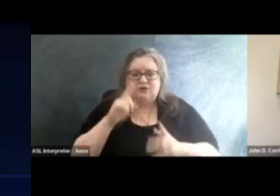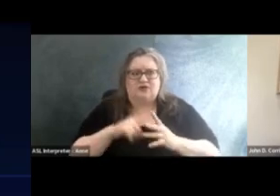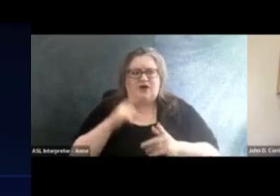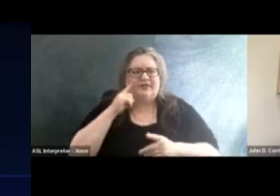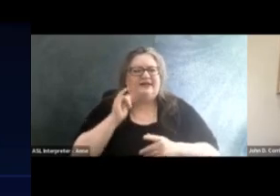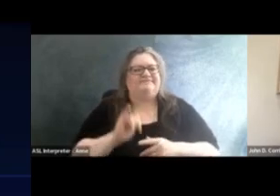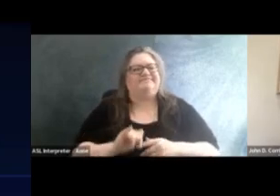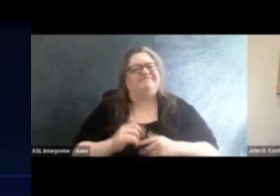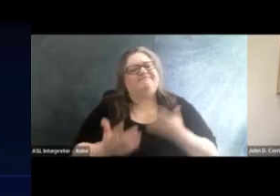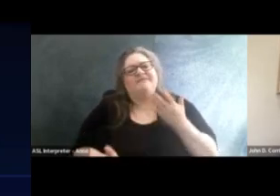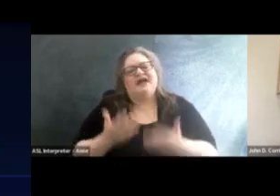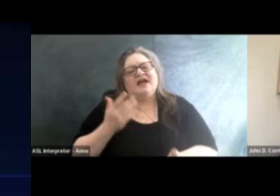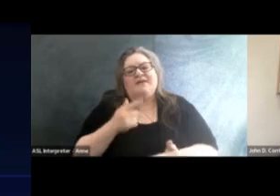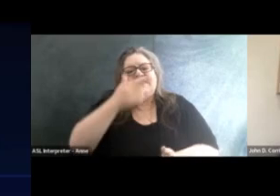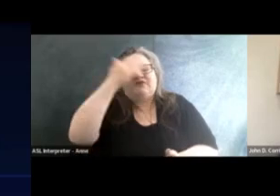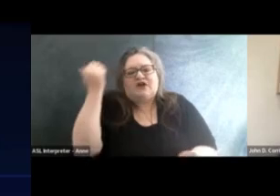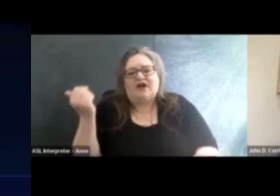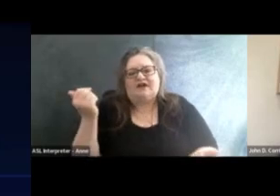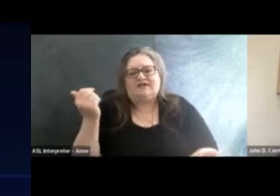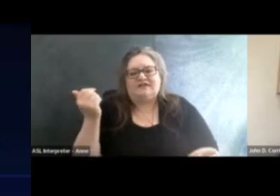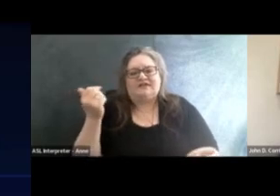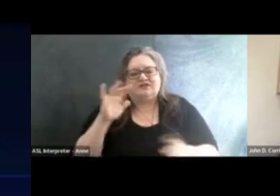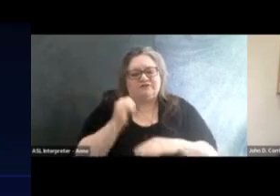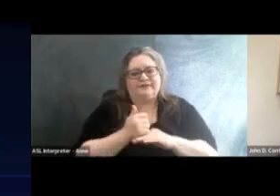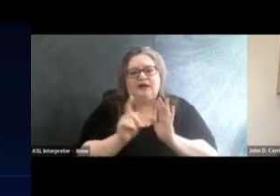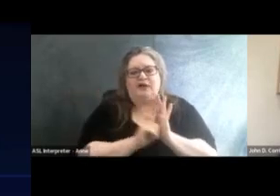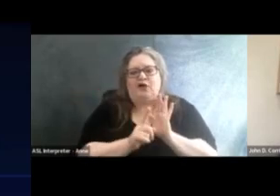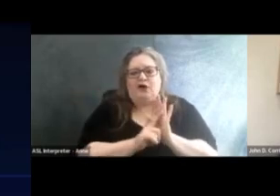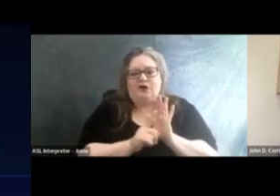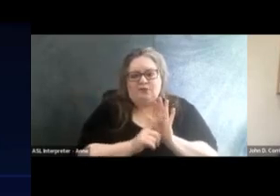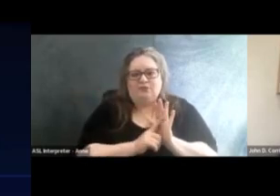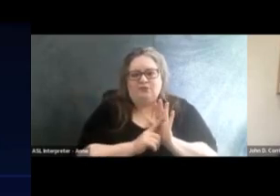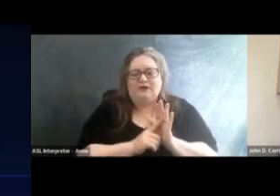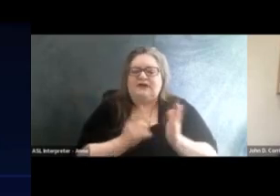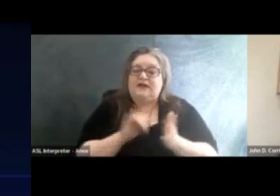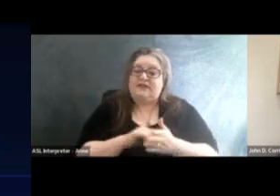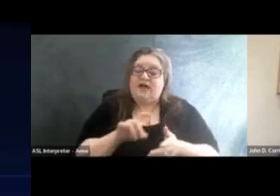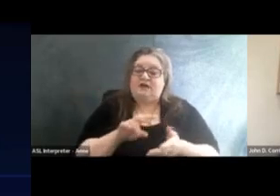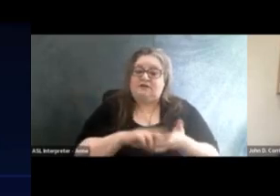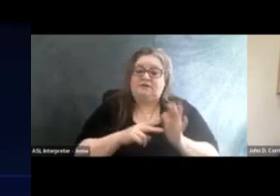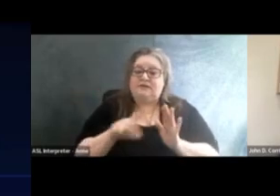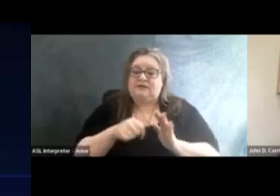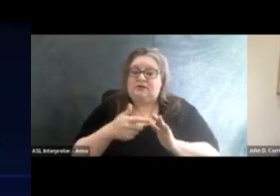just, you know, forgot to set an alarm. That has other implications, but it doesn't